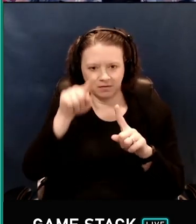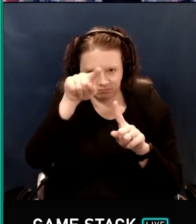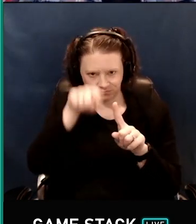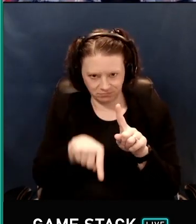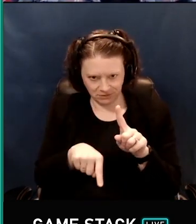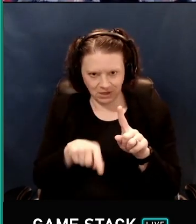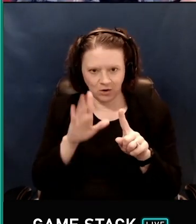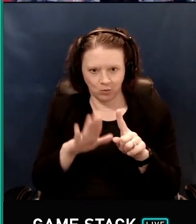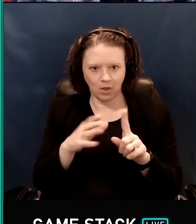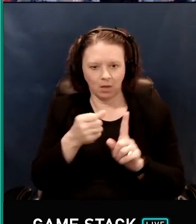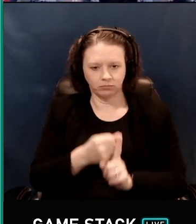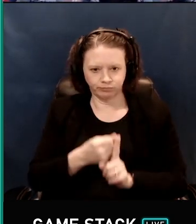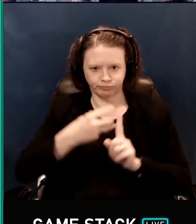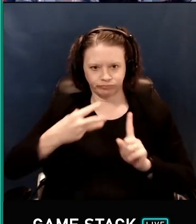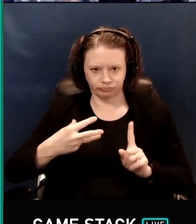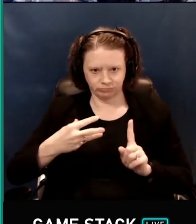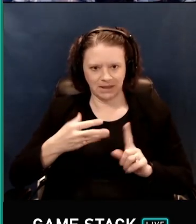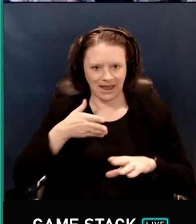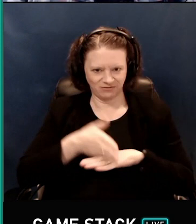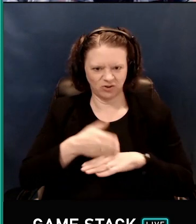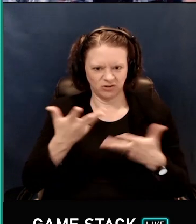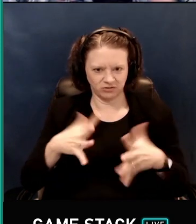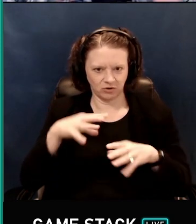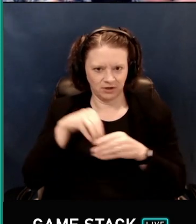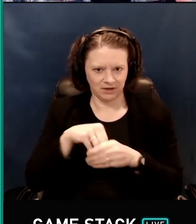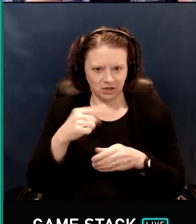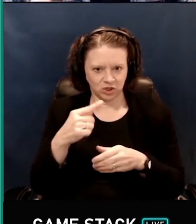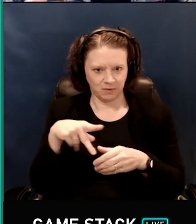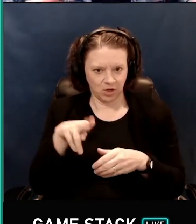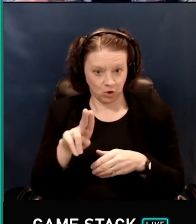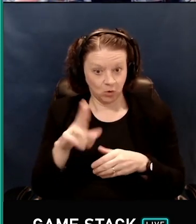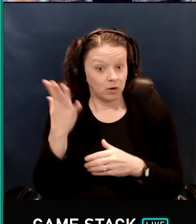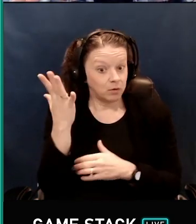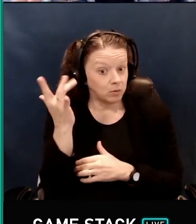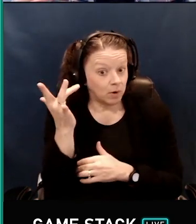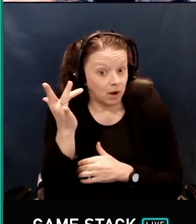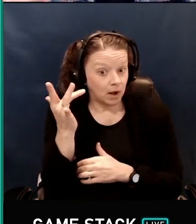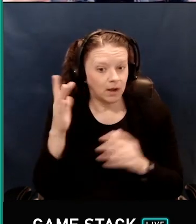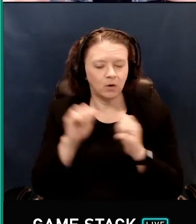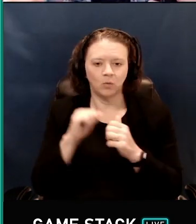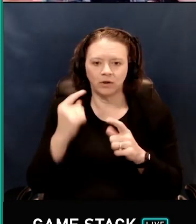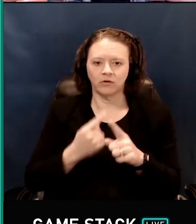And so a couple of reasons why we want to do that. One, with the right decompression algorithm